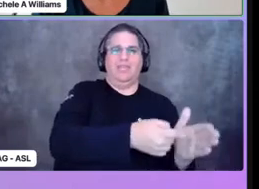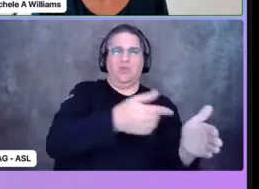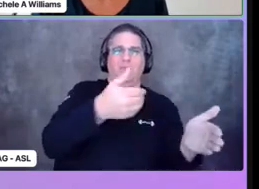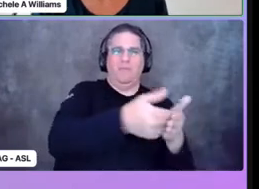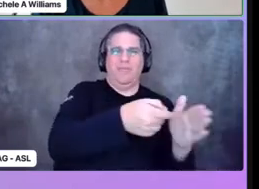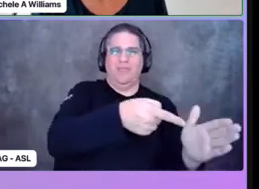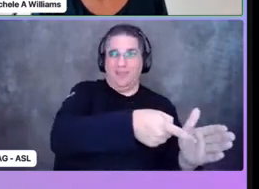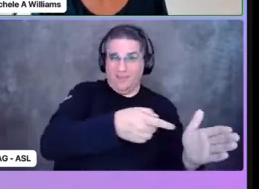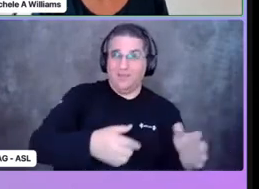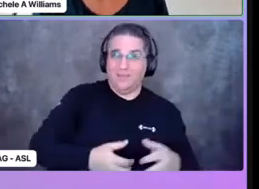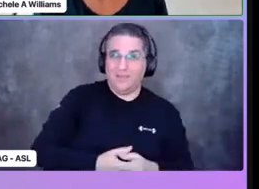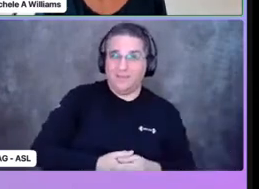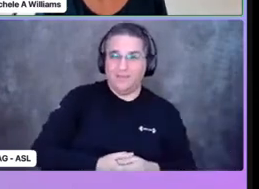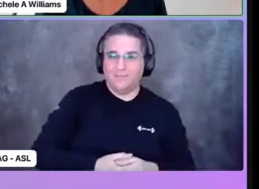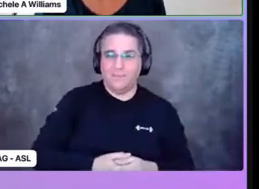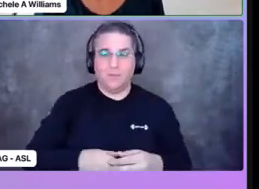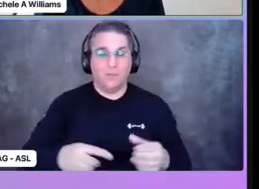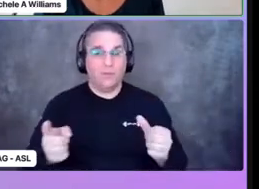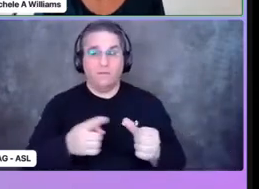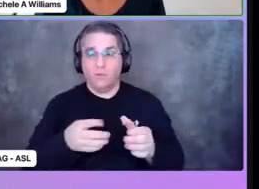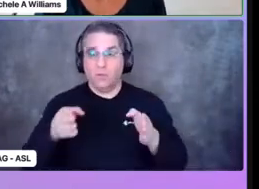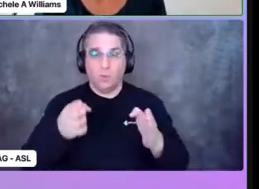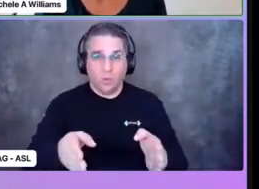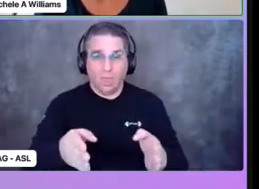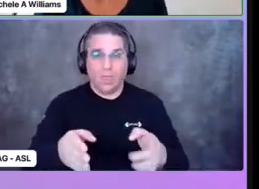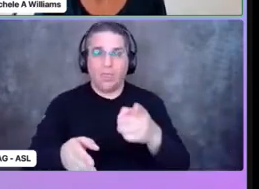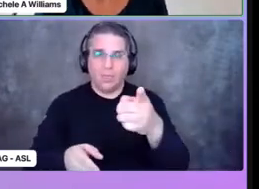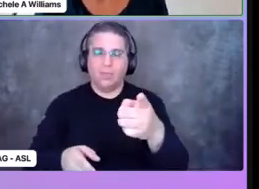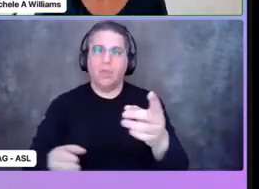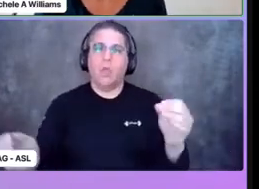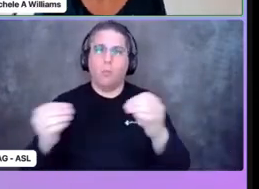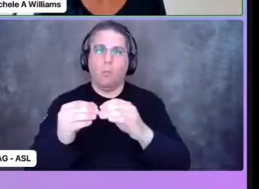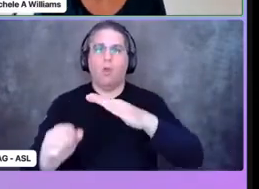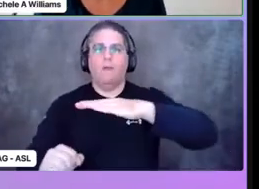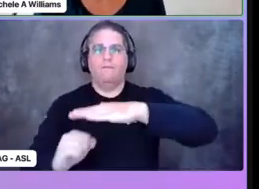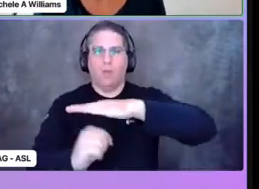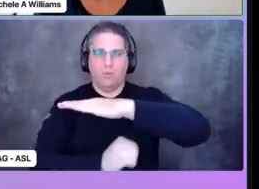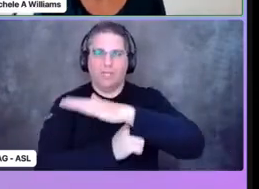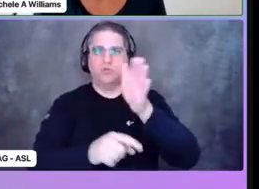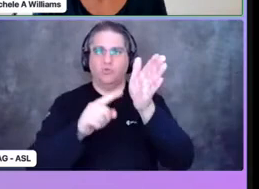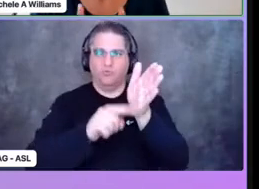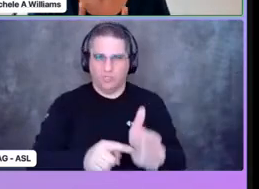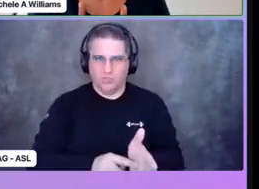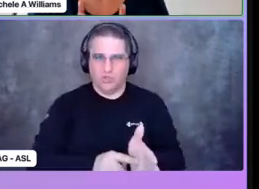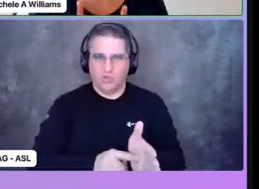in our processes particularly within the UX So, the research field. first of that